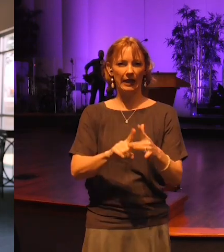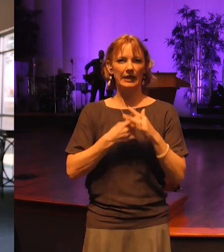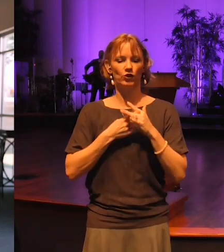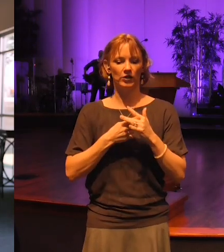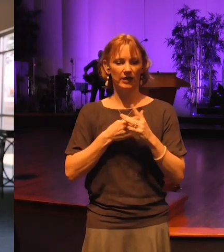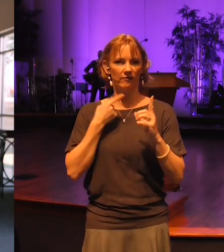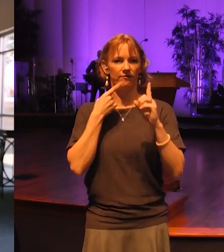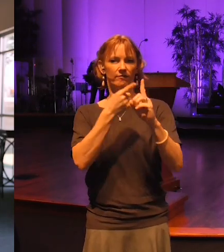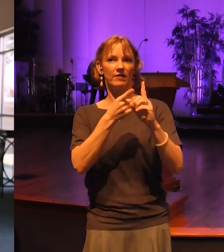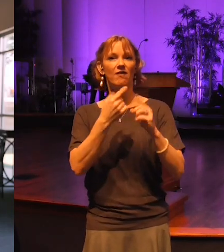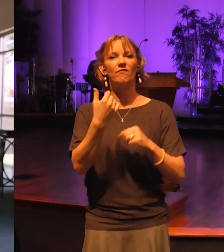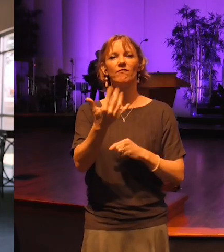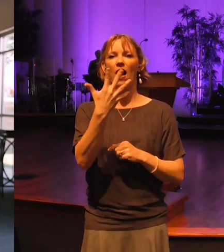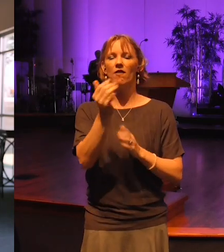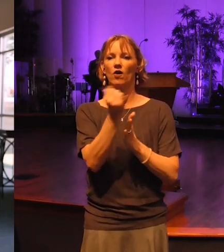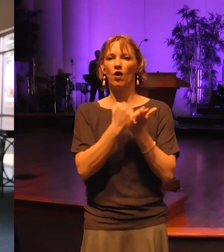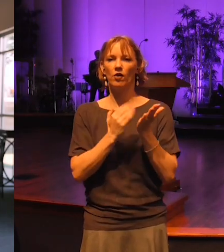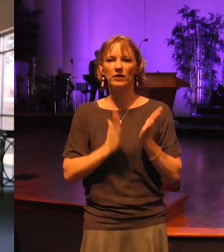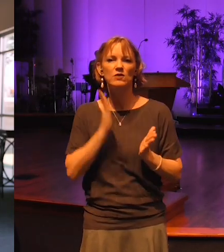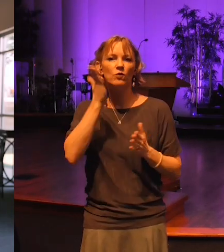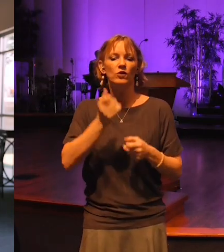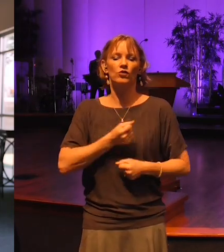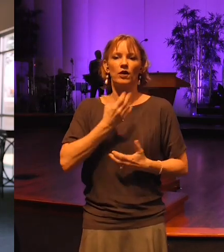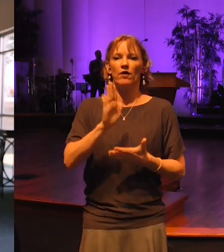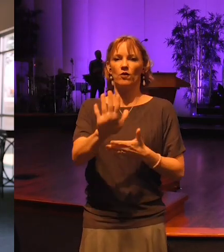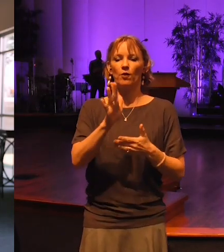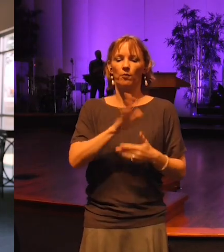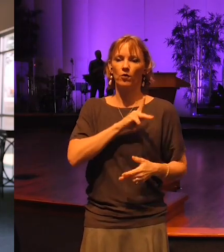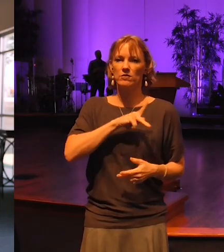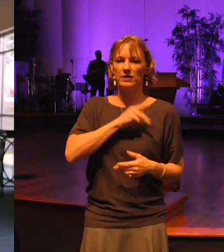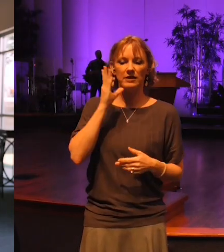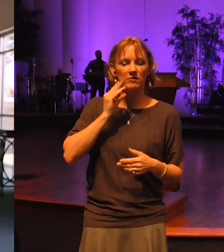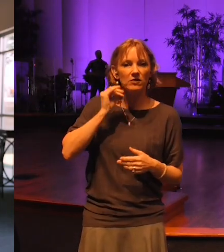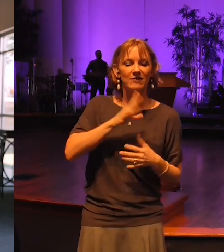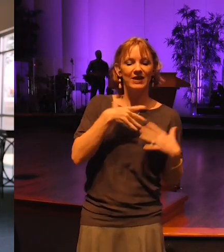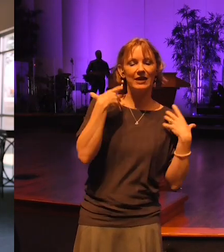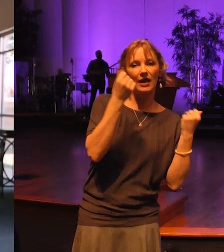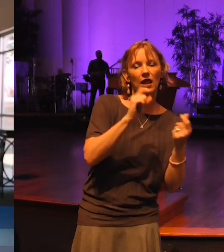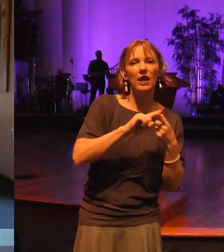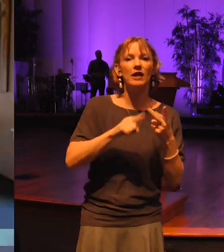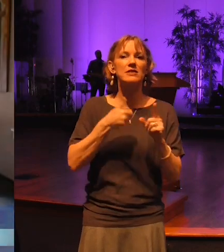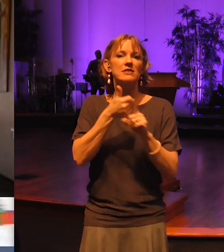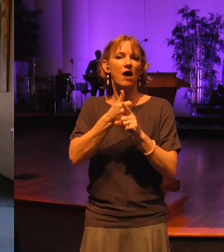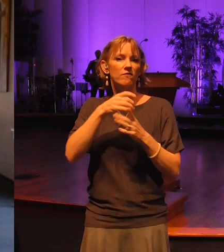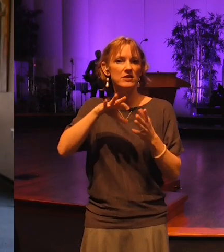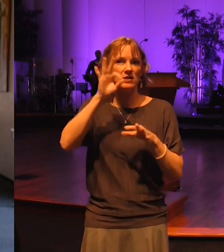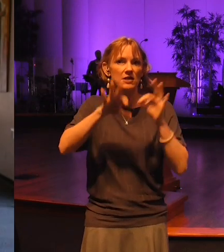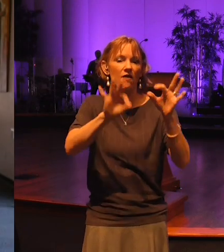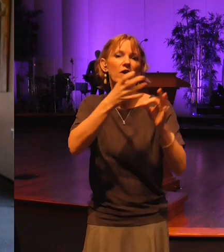will share their personal experiences of healing self-discovery and belonging and sign up for our